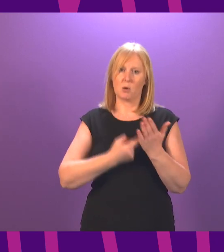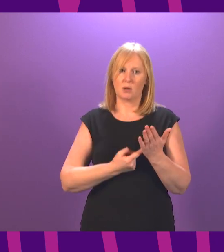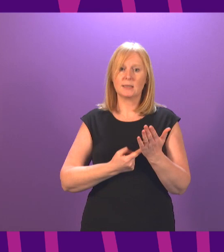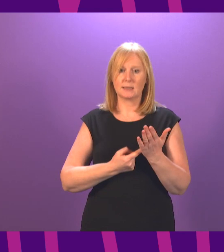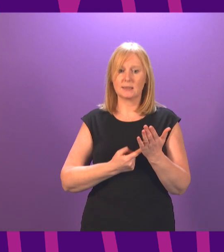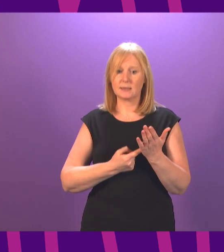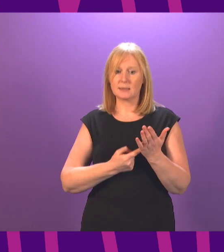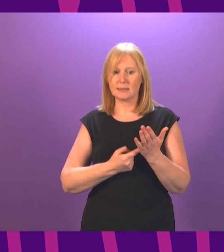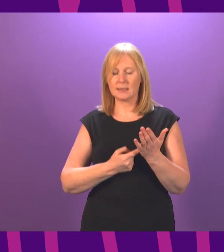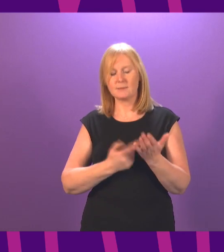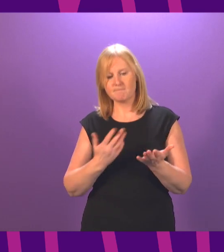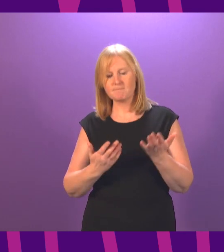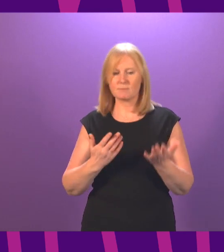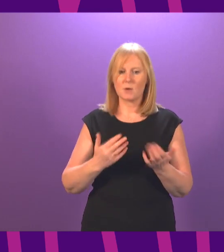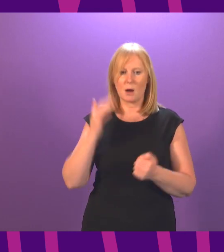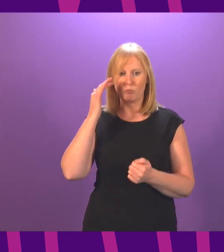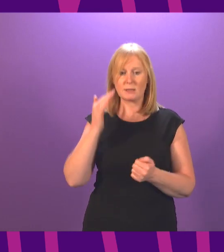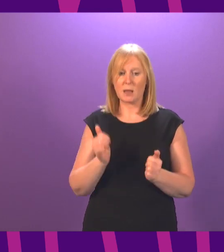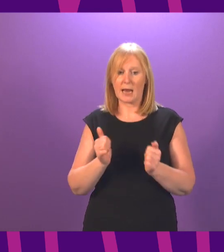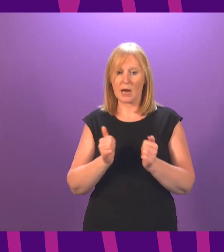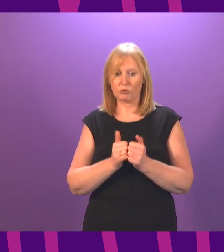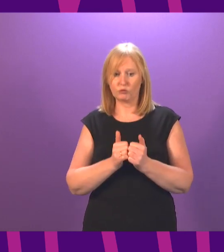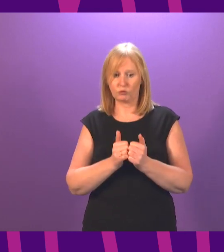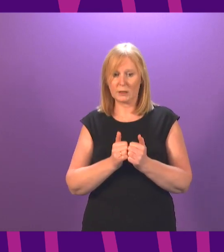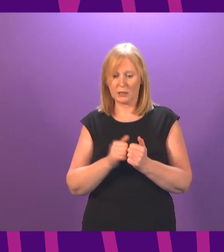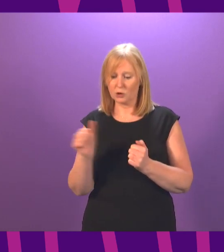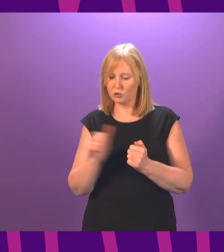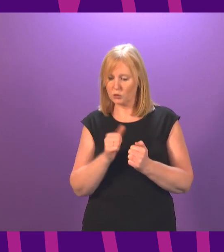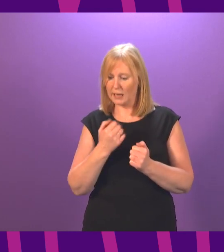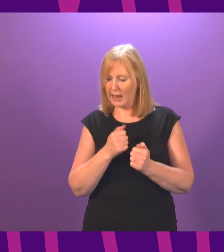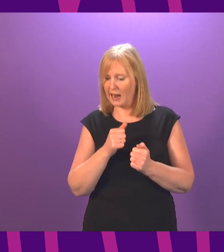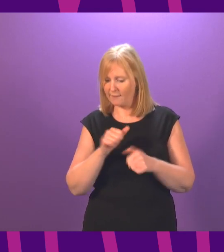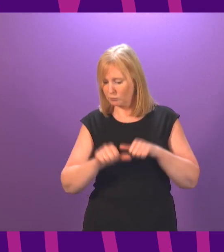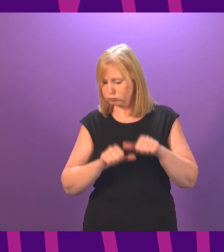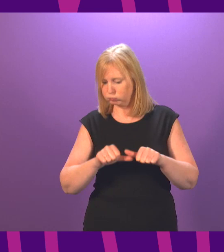In principle, I agree that we should have progressive tax policies in which those who